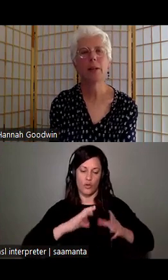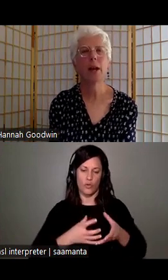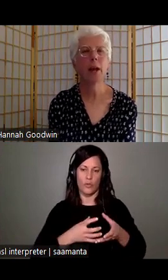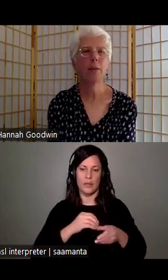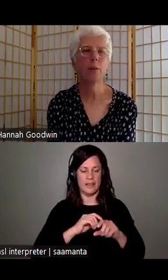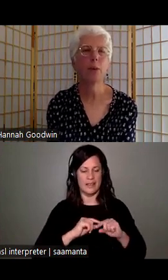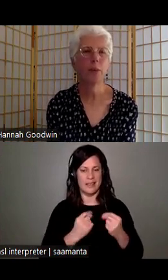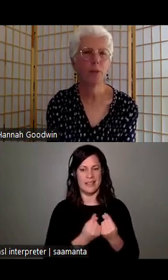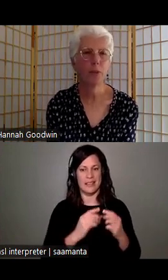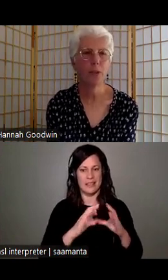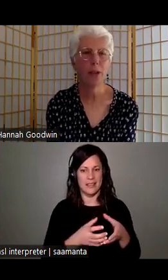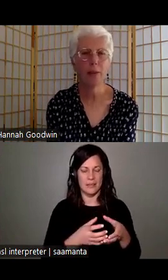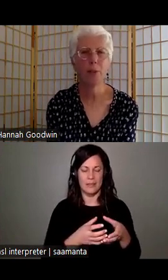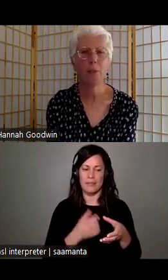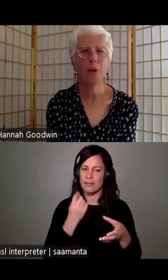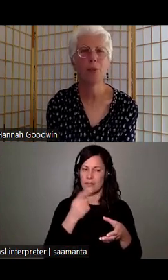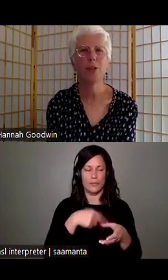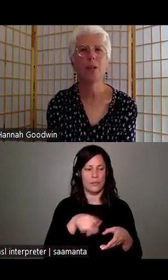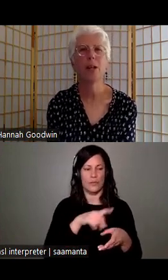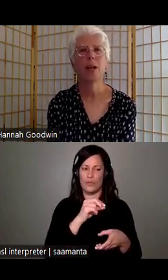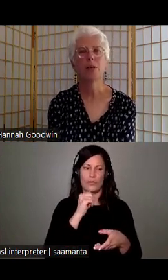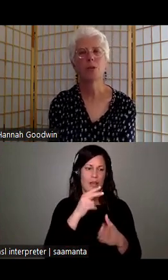like not everyone reviews every proposal.